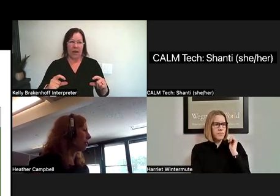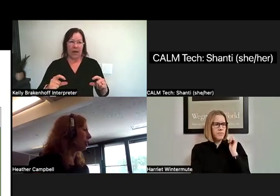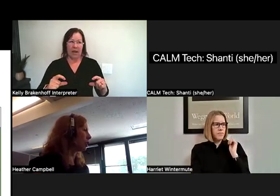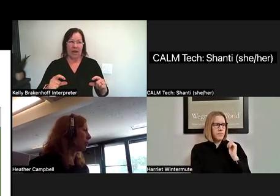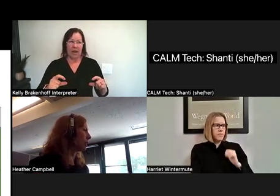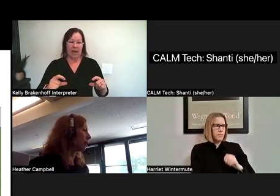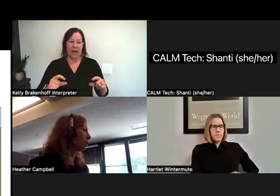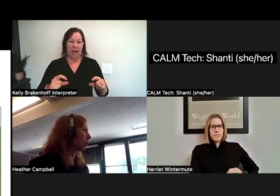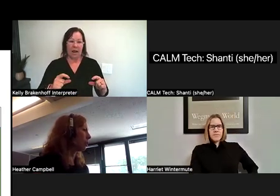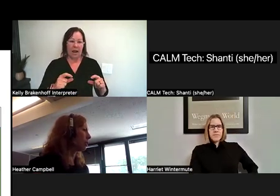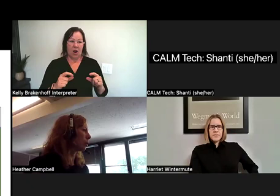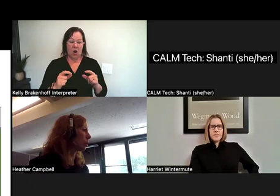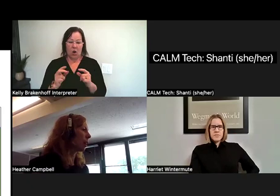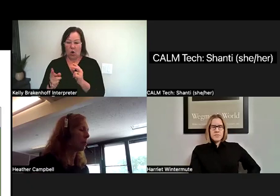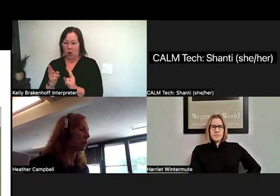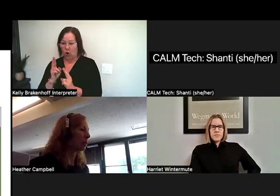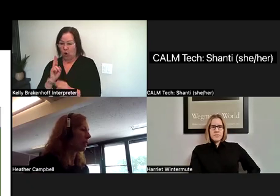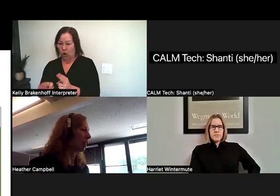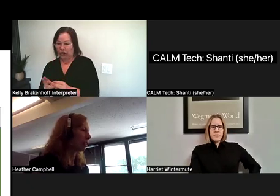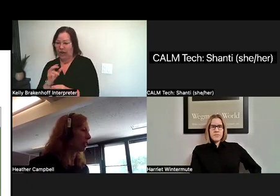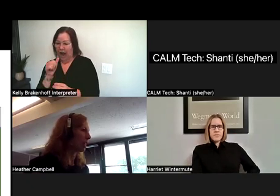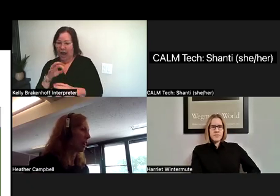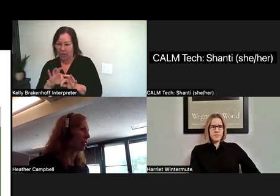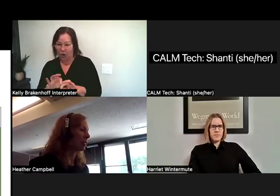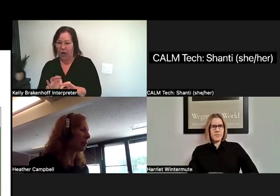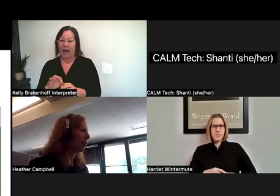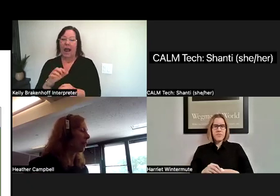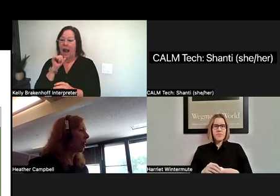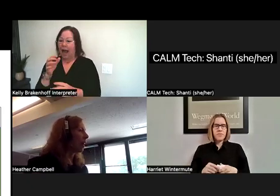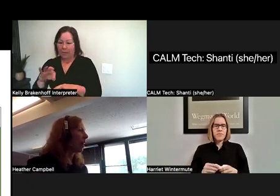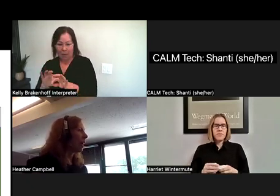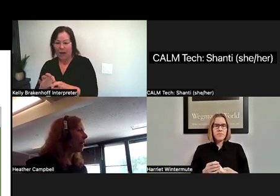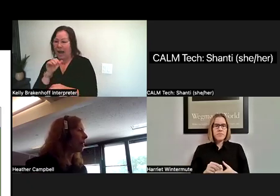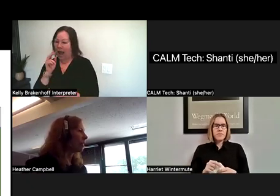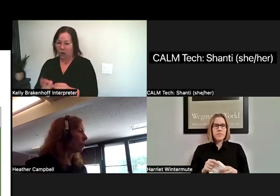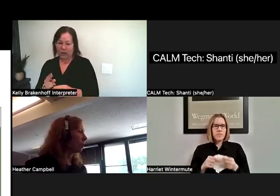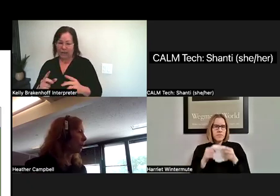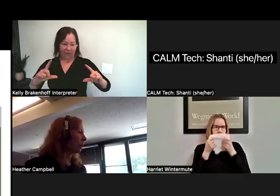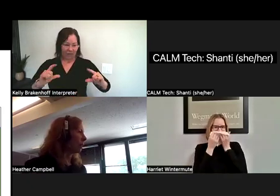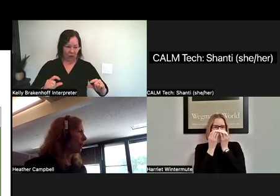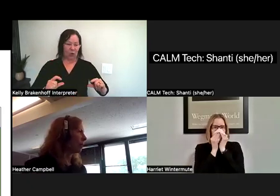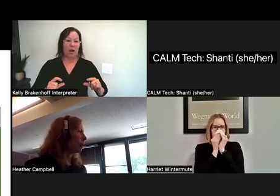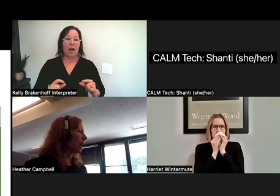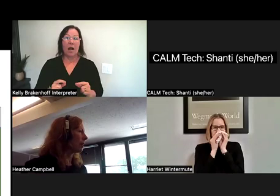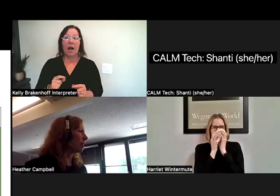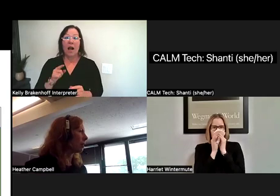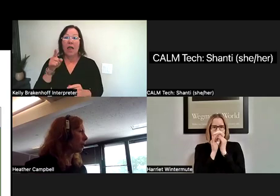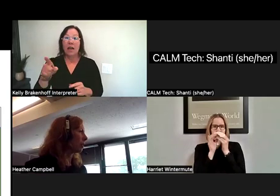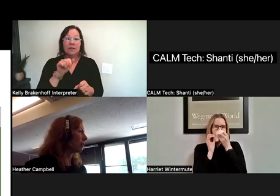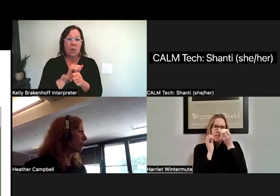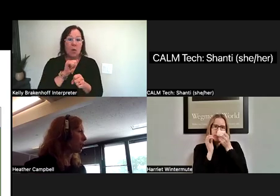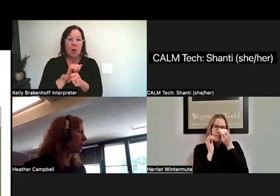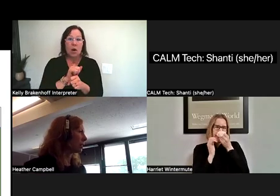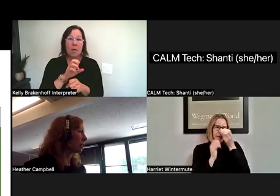urgent but not important and not urgent tasks. And in this workbook we had a number of sheets